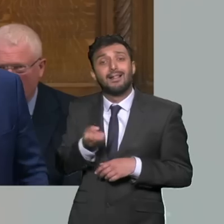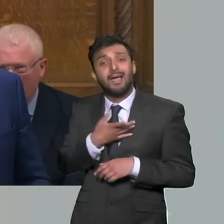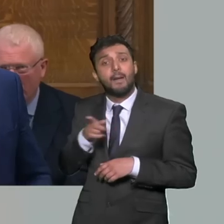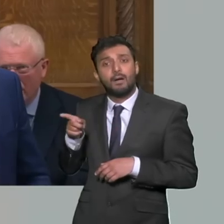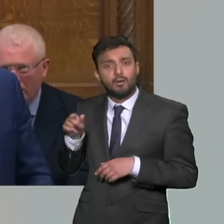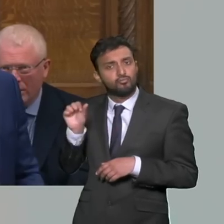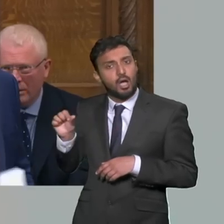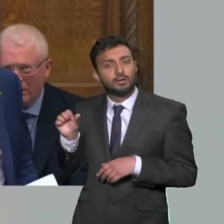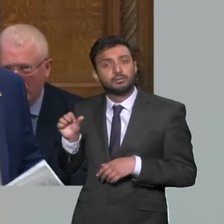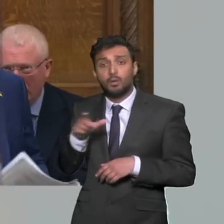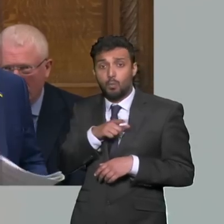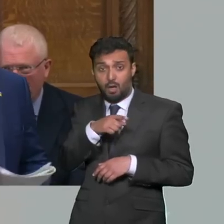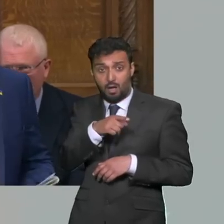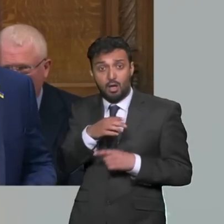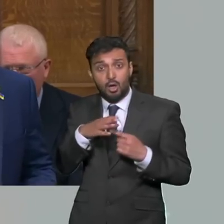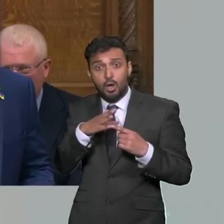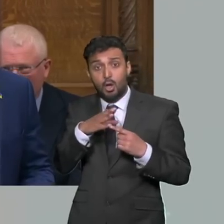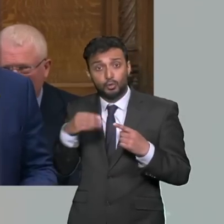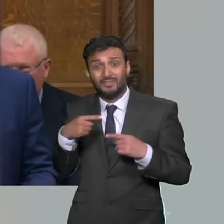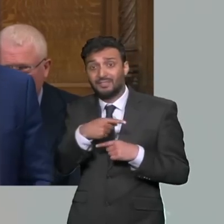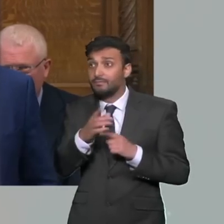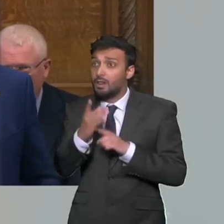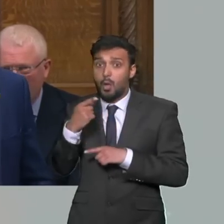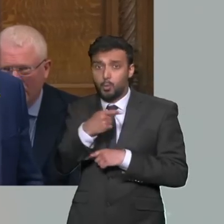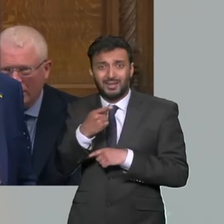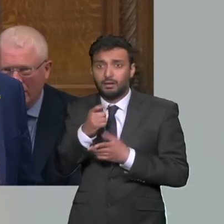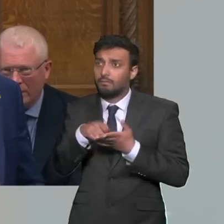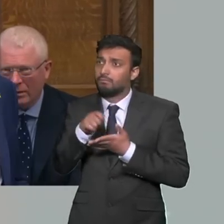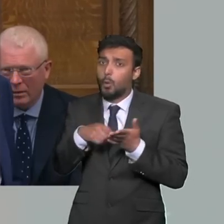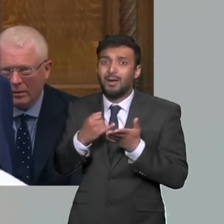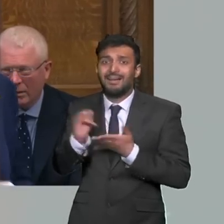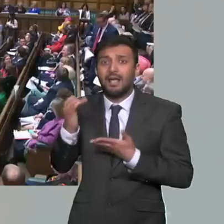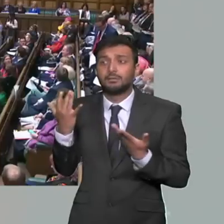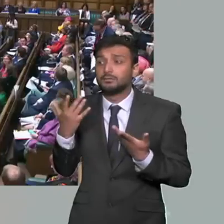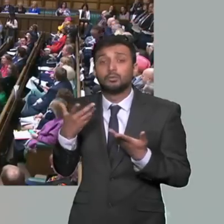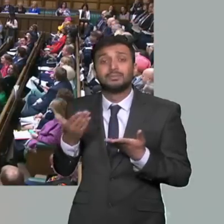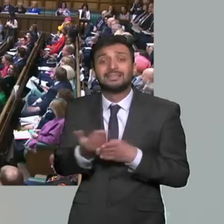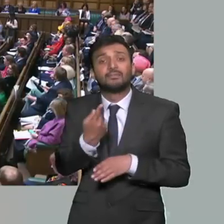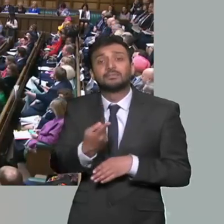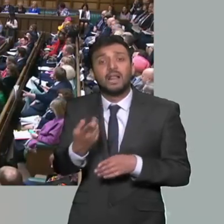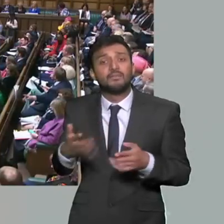he and his party voted against it last week? Is it just to save his own neck?